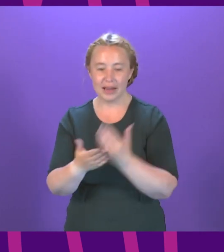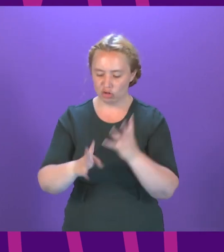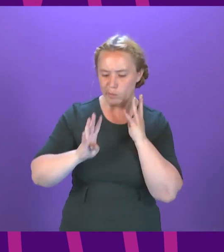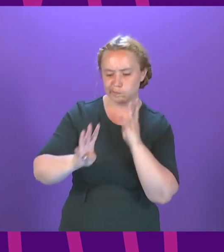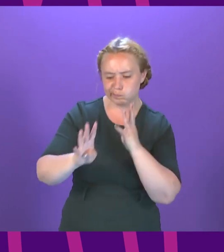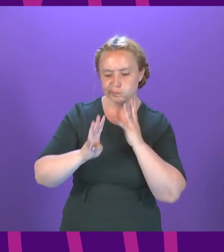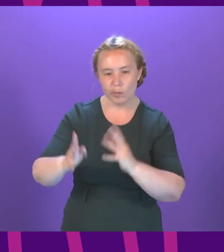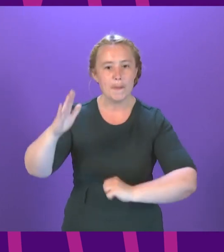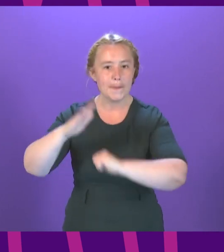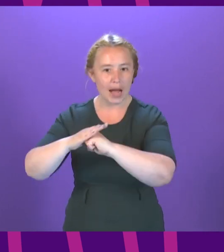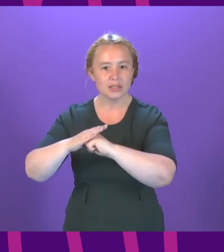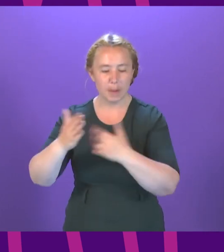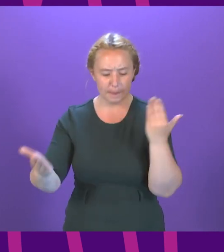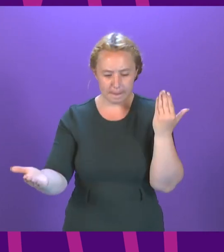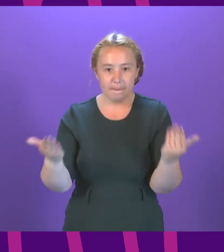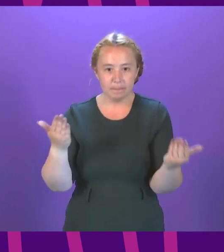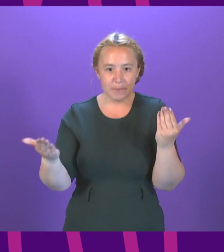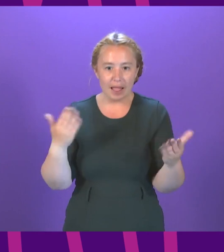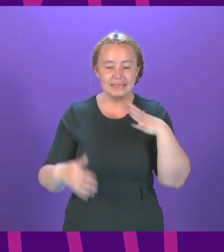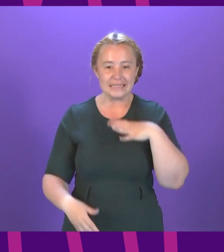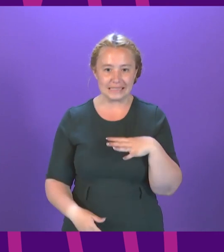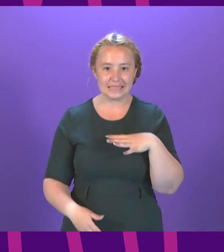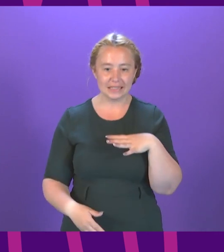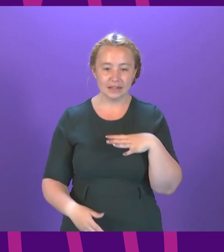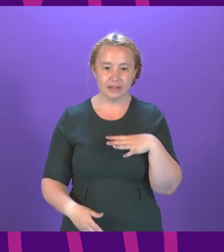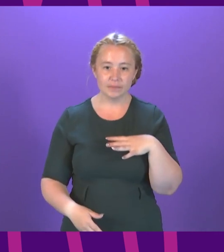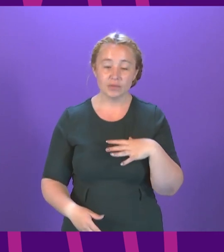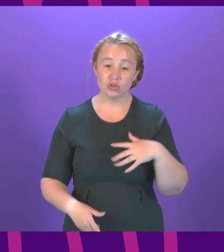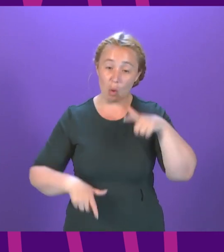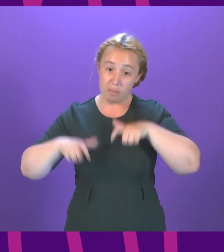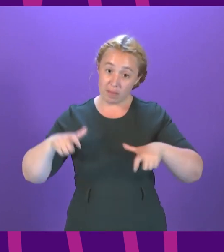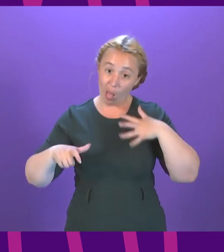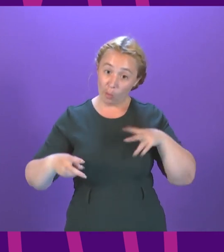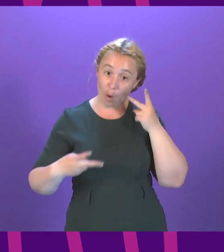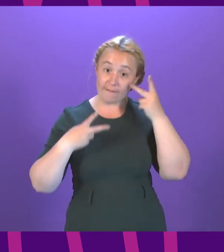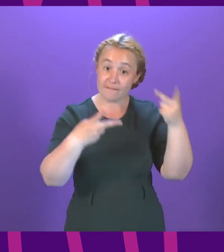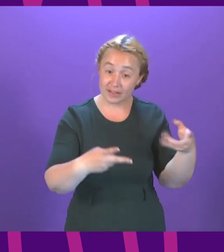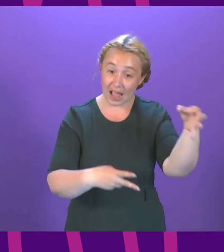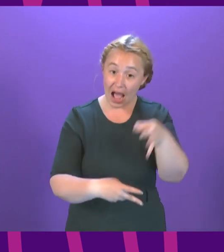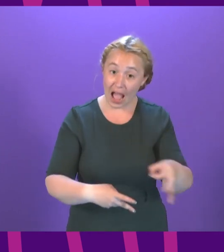is important. As I said, for visitors to our islands, the situation can be frustrating,